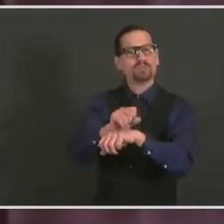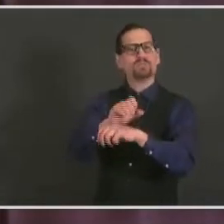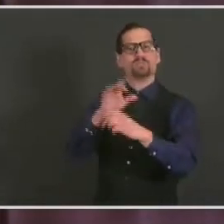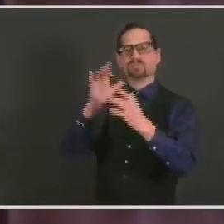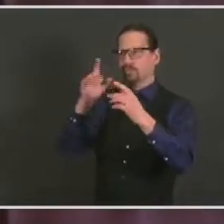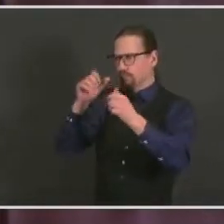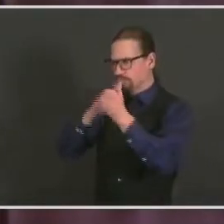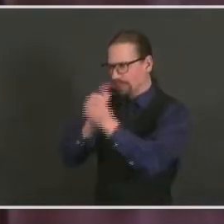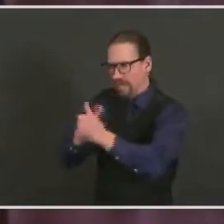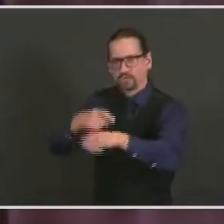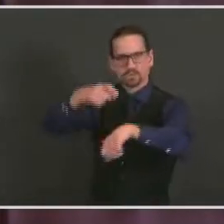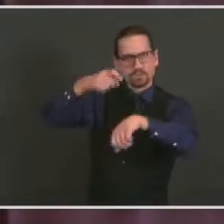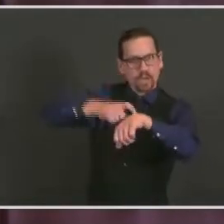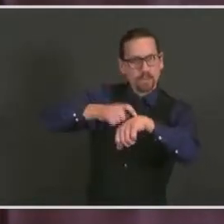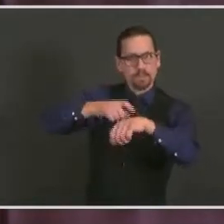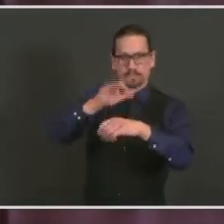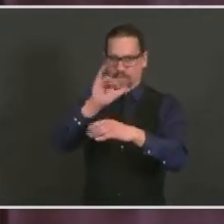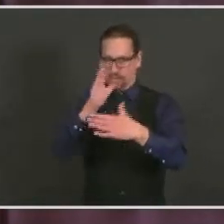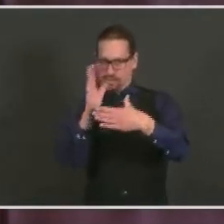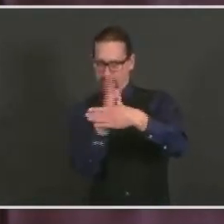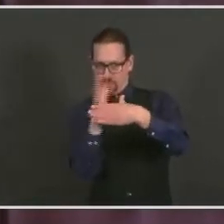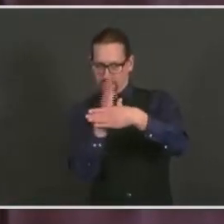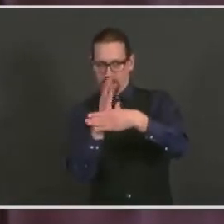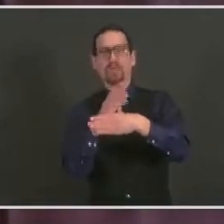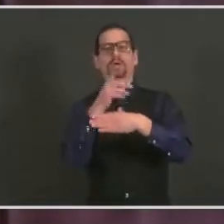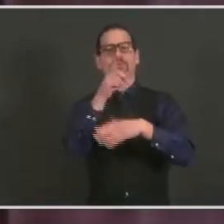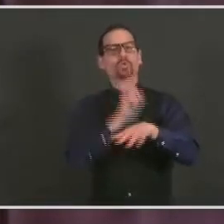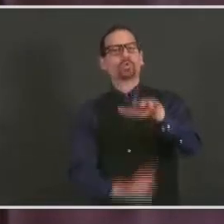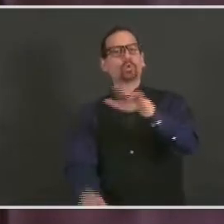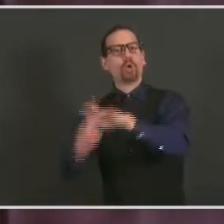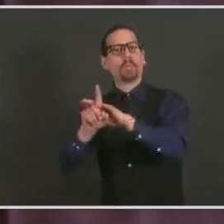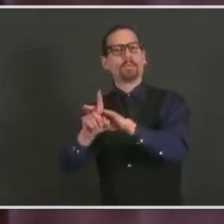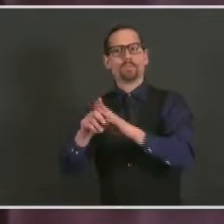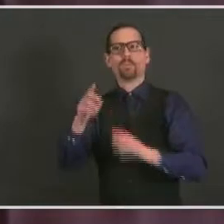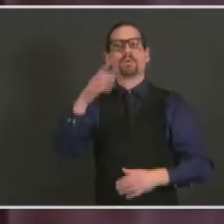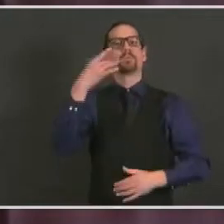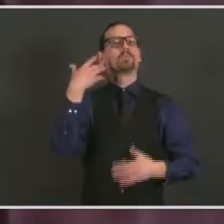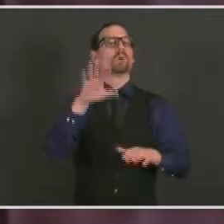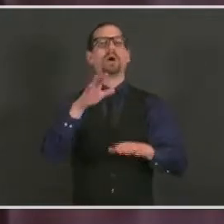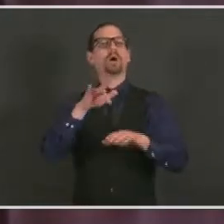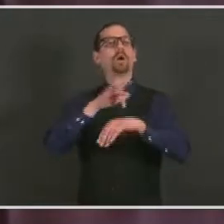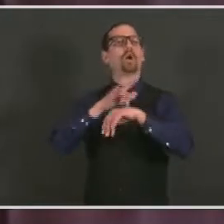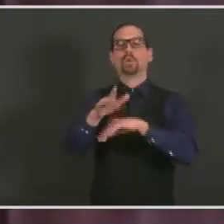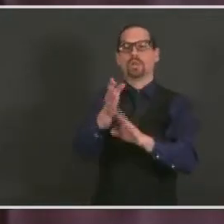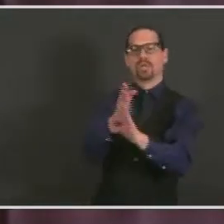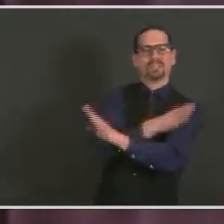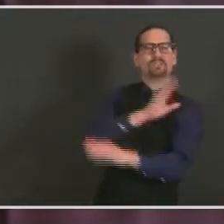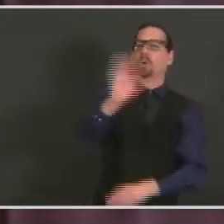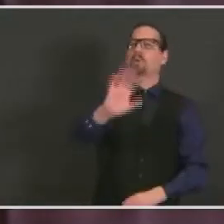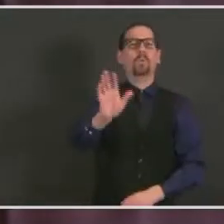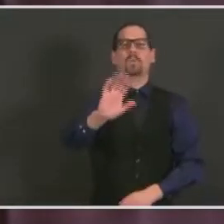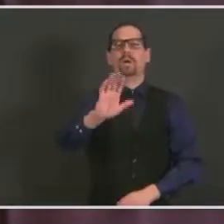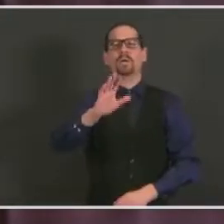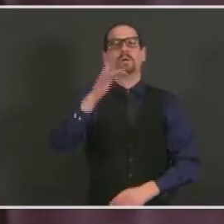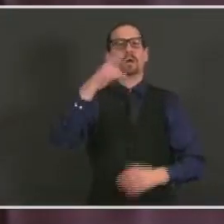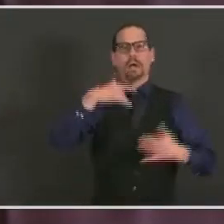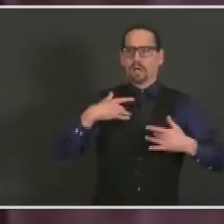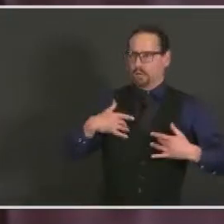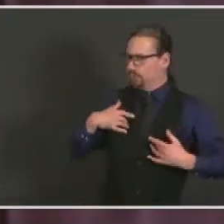WALK UP AND GET VACCINATED. YOU NEED AN APPOINTMENT AT A PARTICULAR TIME. AND YOU ONLY NEED TO SHOW UP EXACTLY WHEN THAT TIME IS THERE, THERE